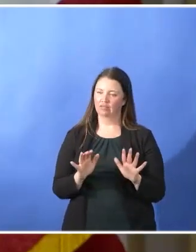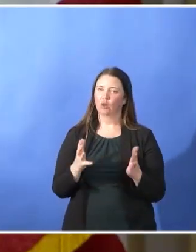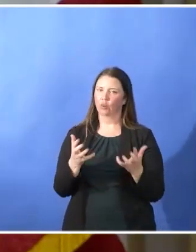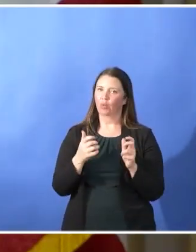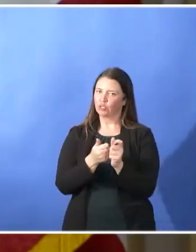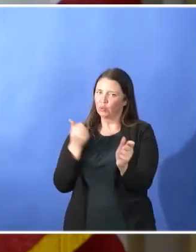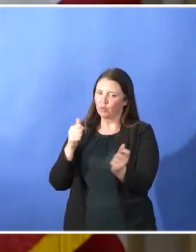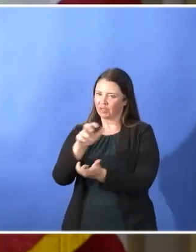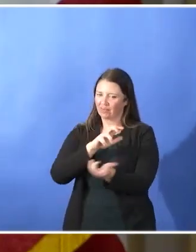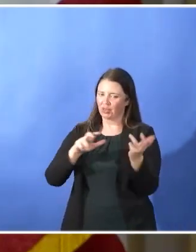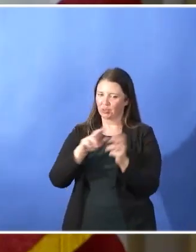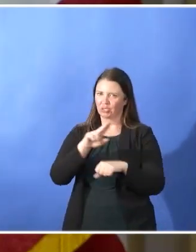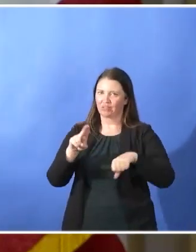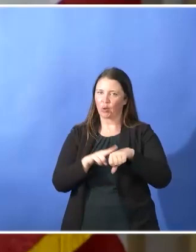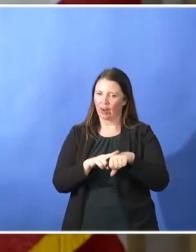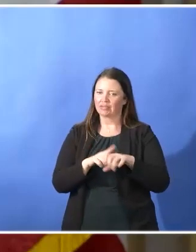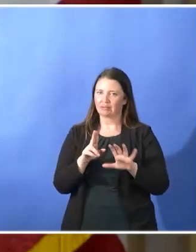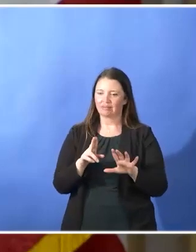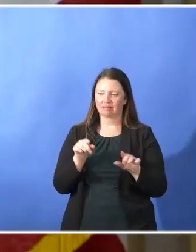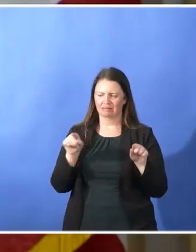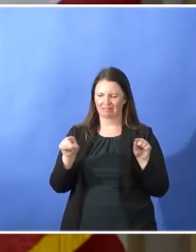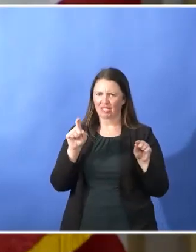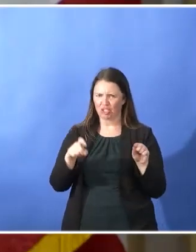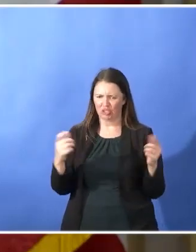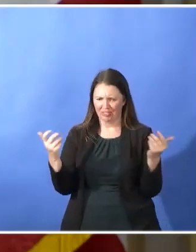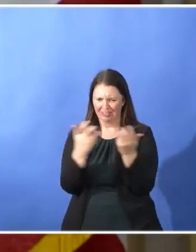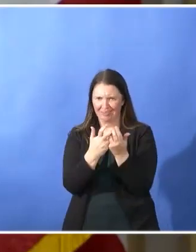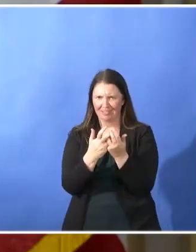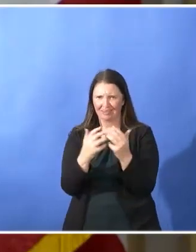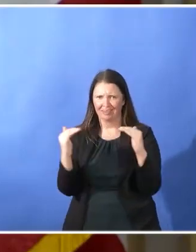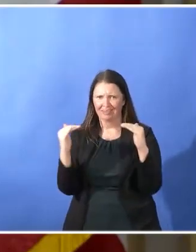BUT BECAUSE OF THE NATURE OF THE LEGACY ARCHITECTURE OF TELEVISION, THE RECORDED MESSAGE DOES NOT ALWAYS MATCH